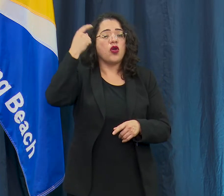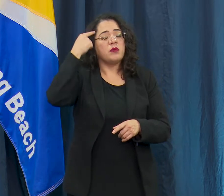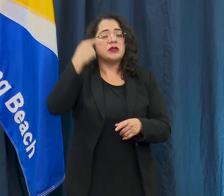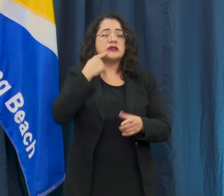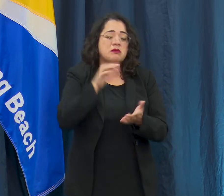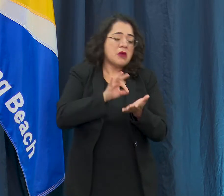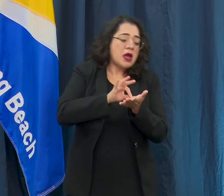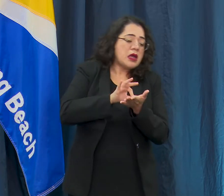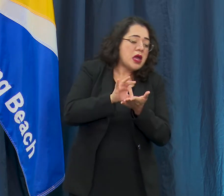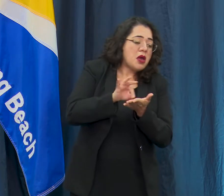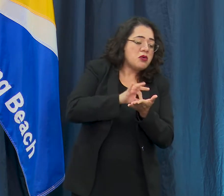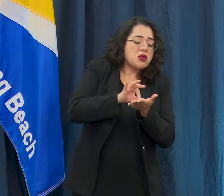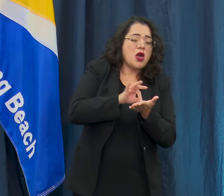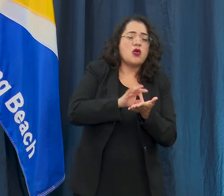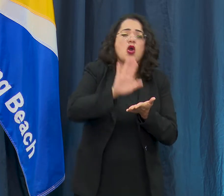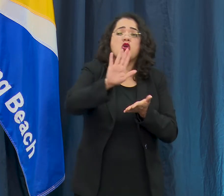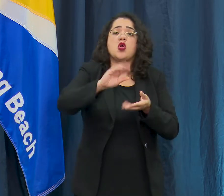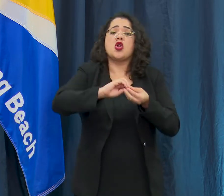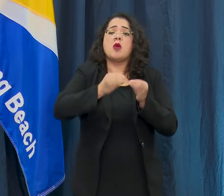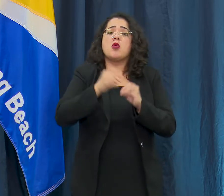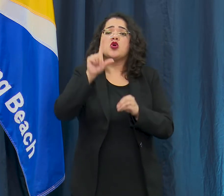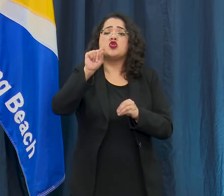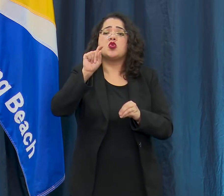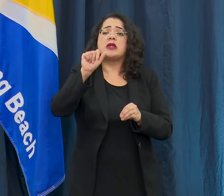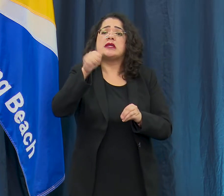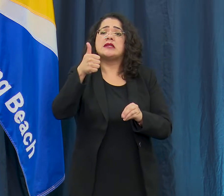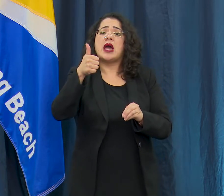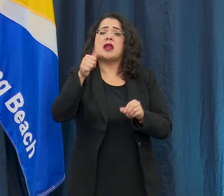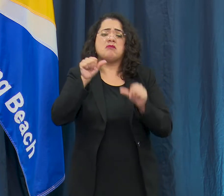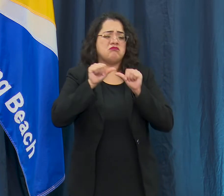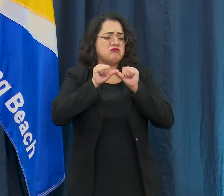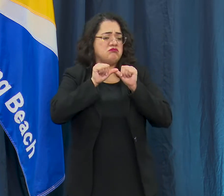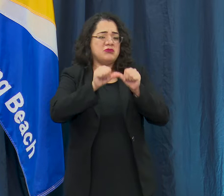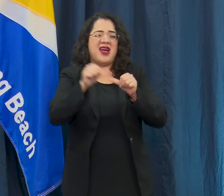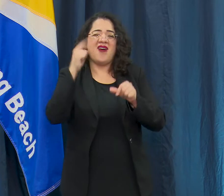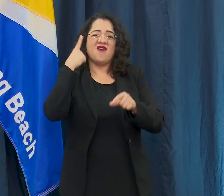resources for testing and giving us resources to help people with food banks